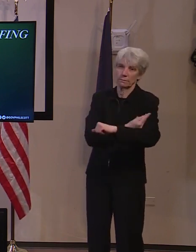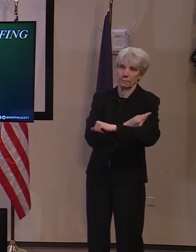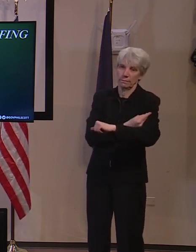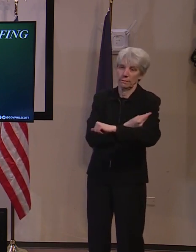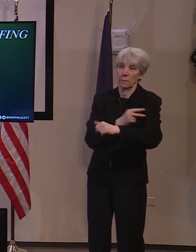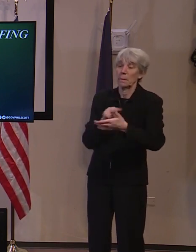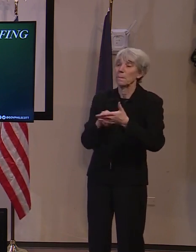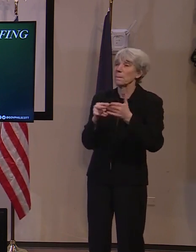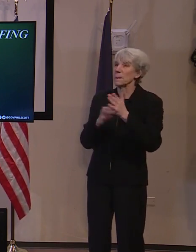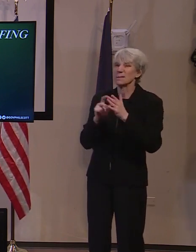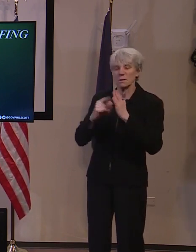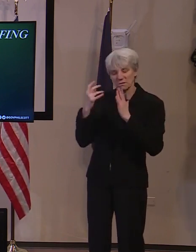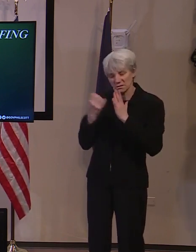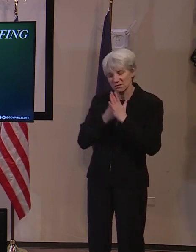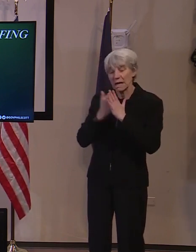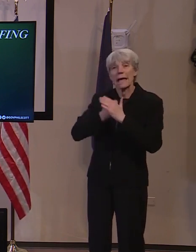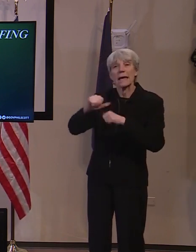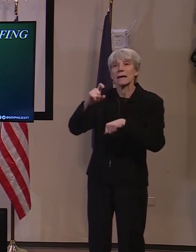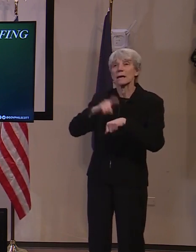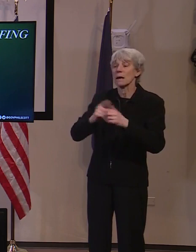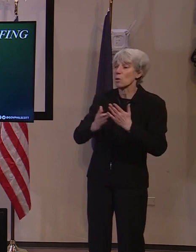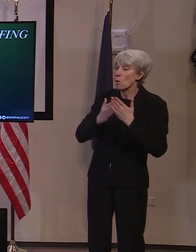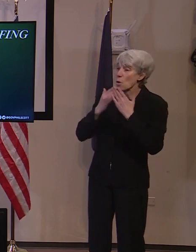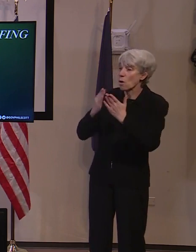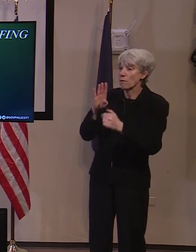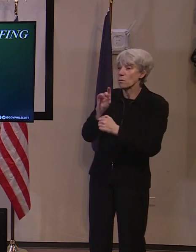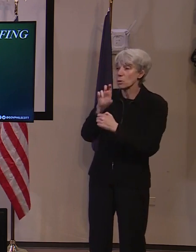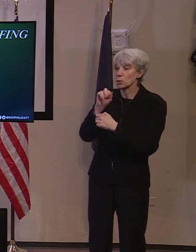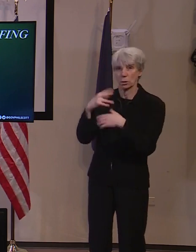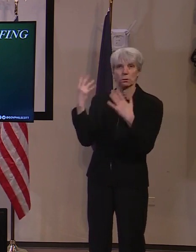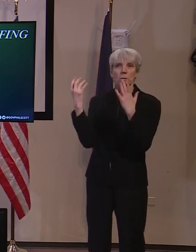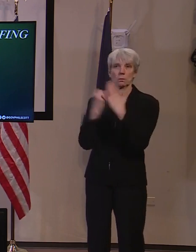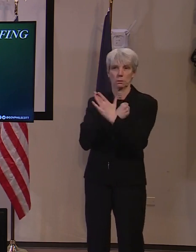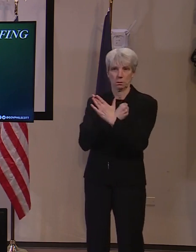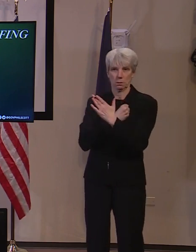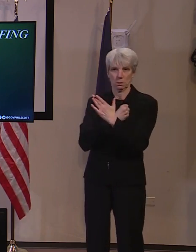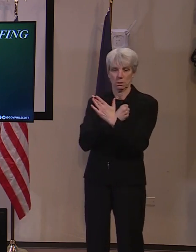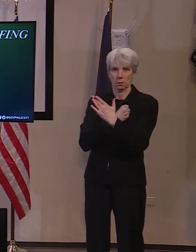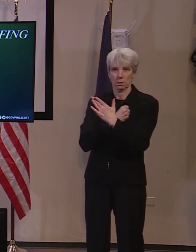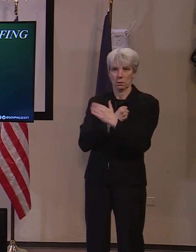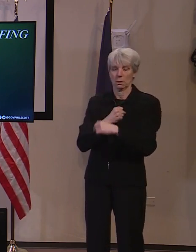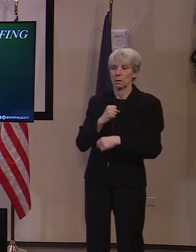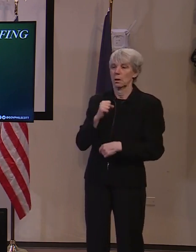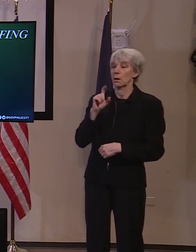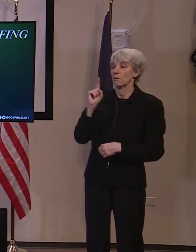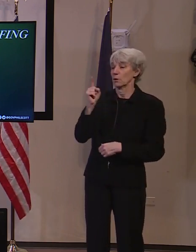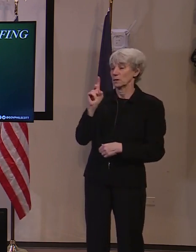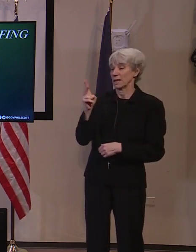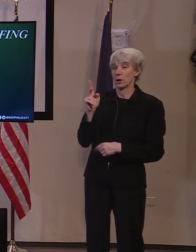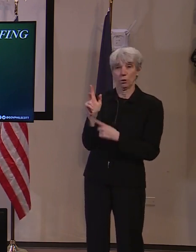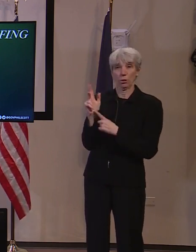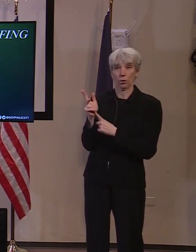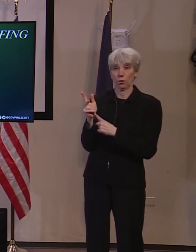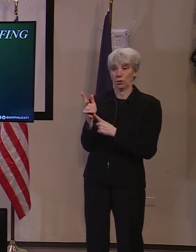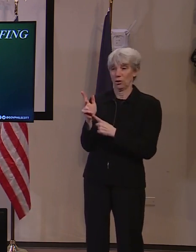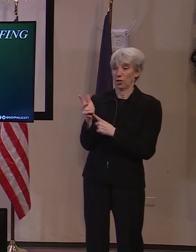fully protected. It means a three dose series whether you call the 3rd dose of booster or something else.